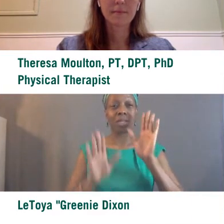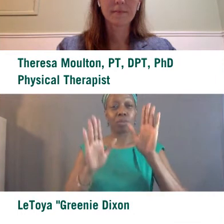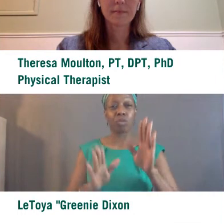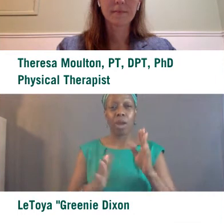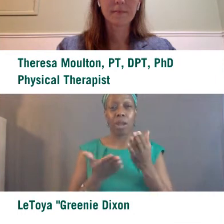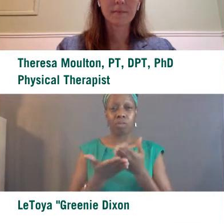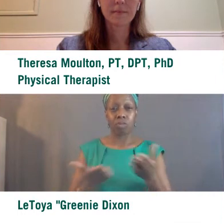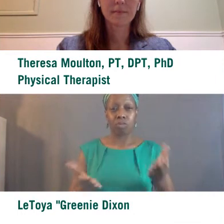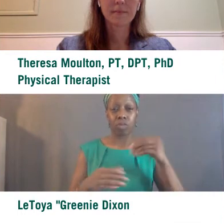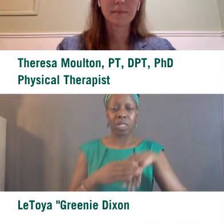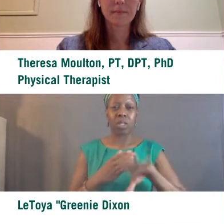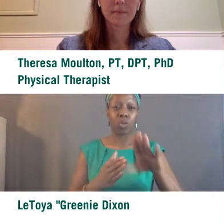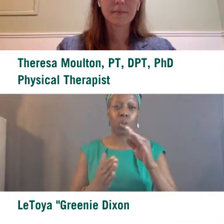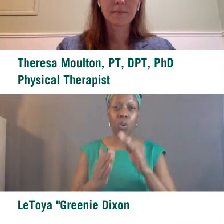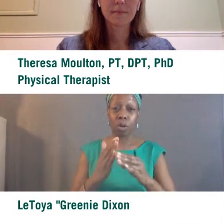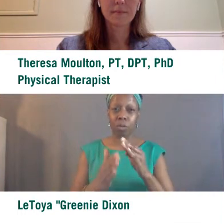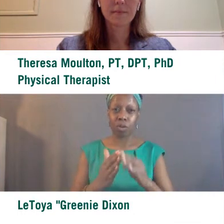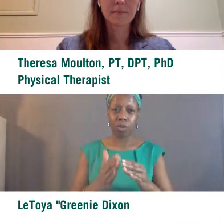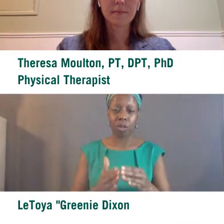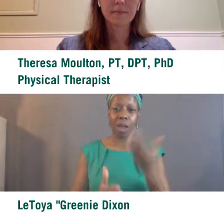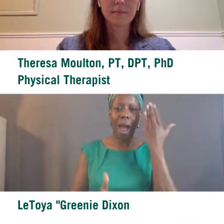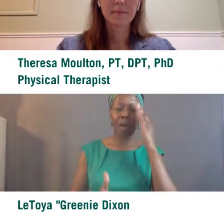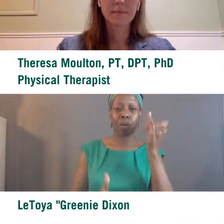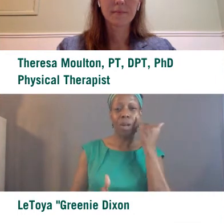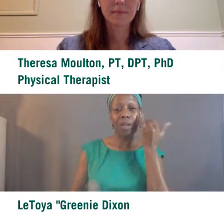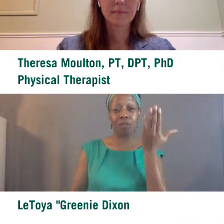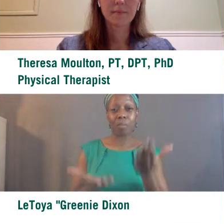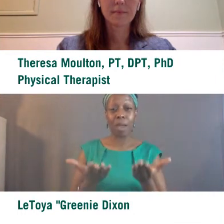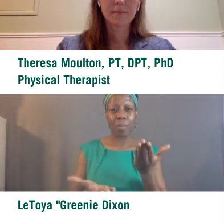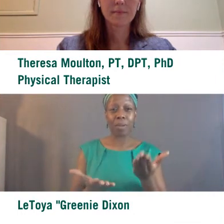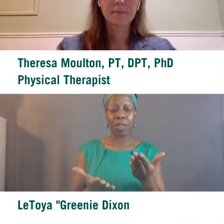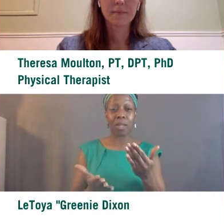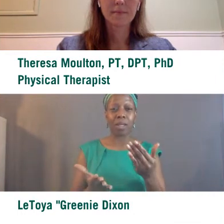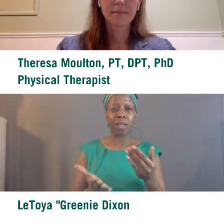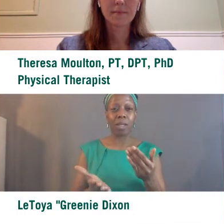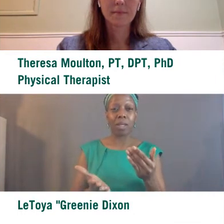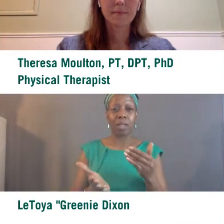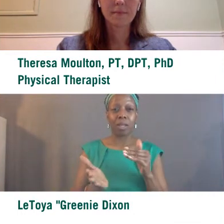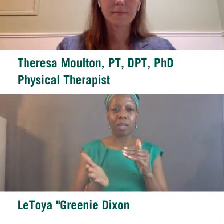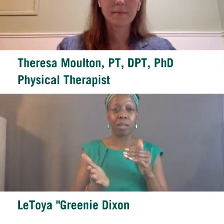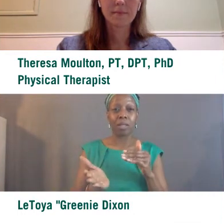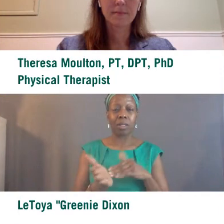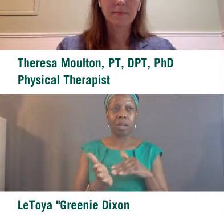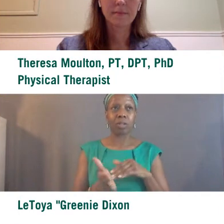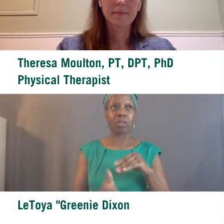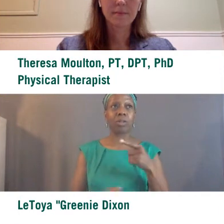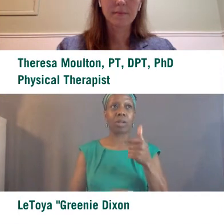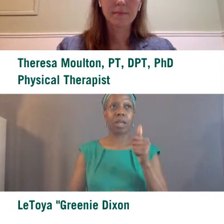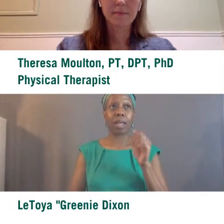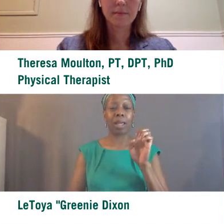And then I don't know if maybe Dr. Gaebler, or Theresa wanna talk about some other resources online